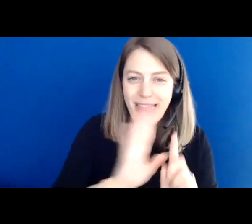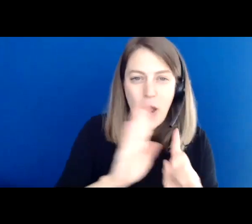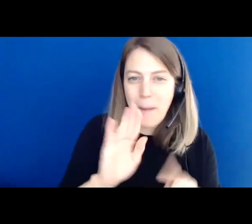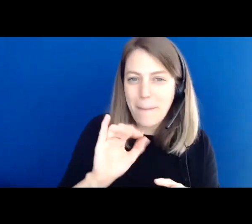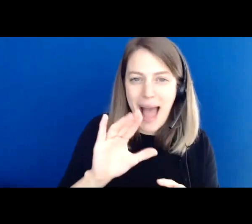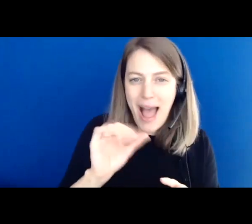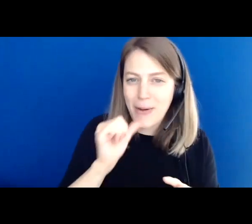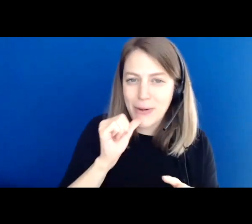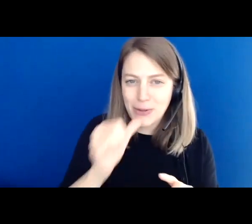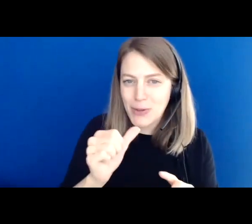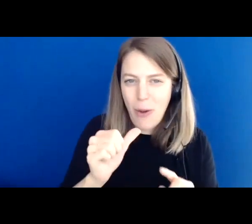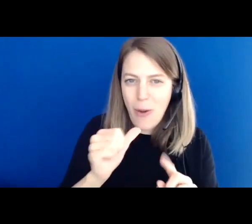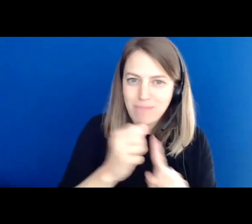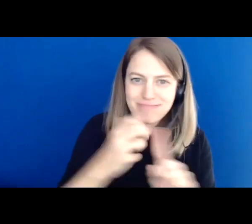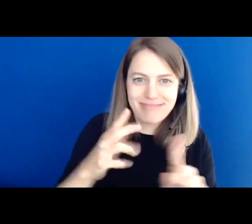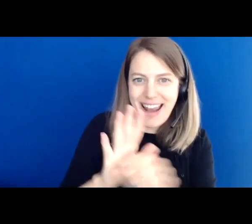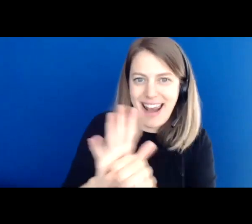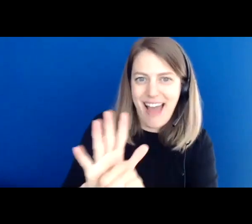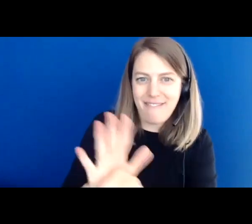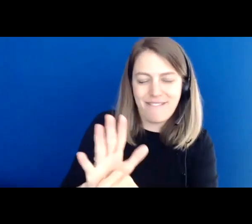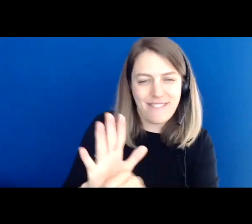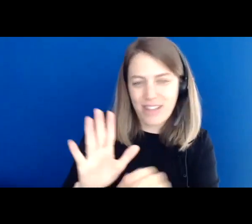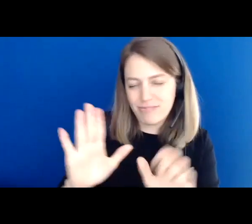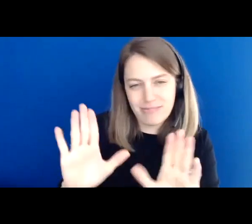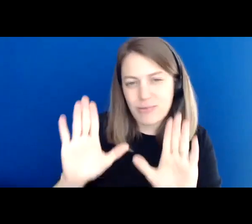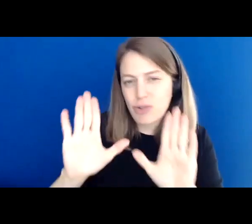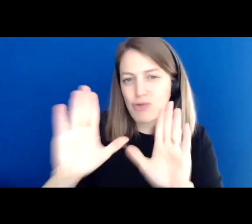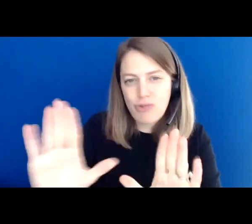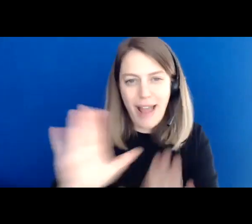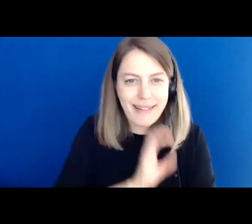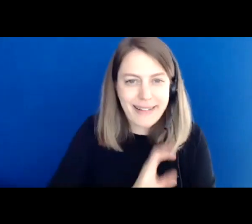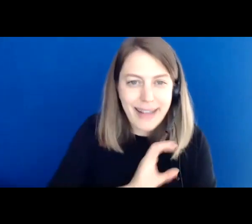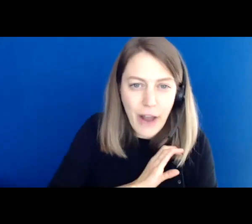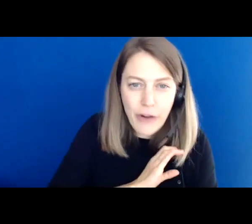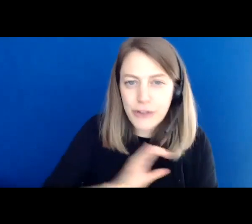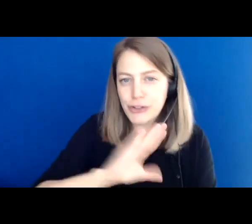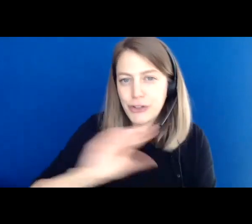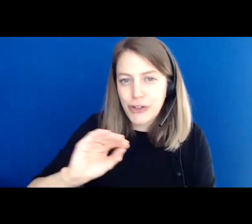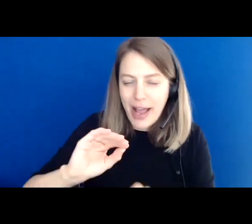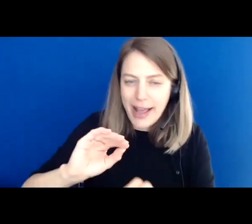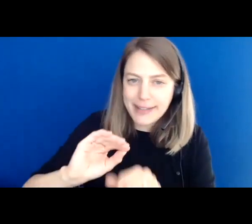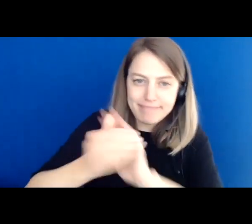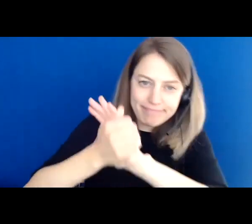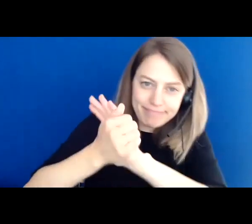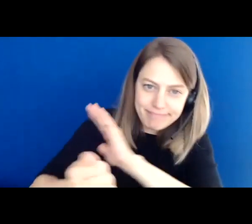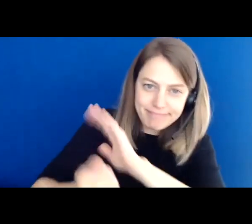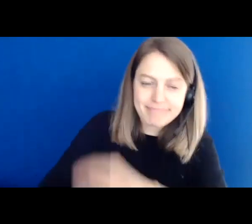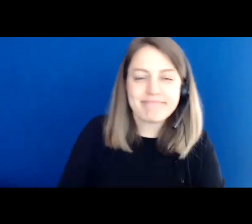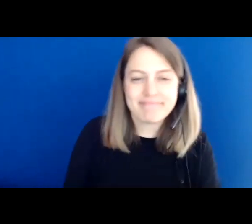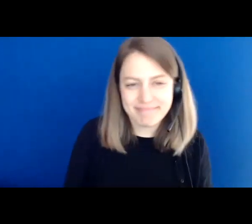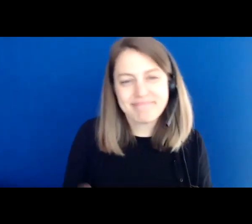the wisdom and character that each of them bring into this discussion. As you will soon see.